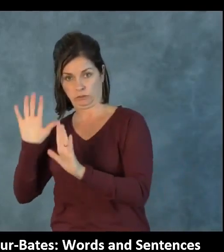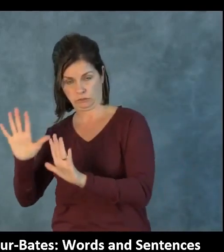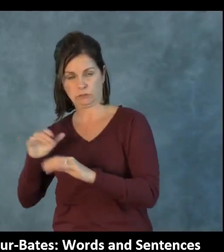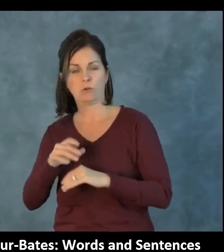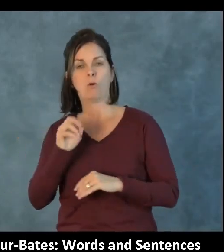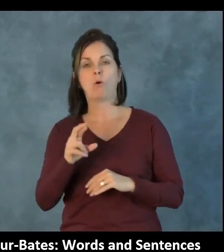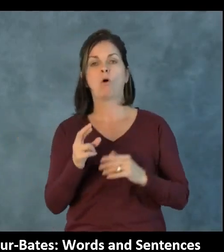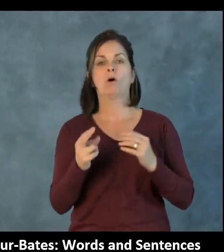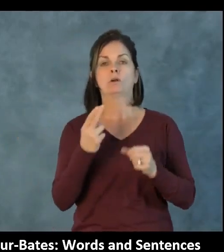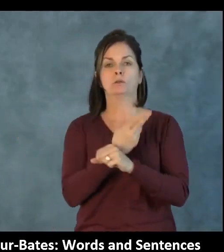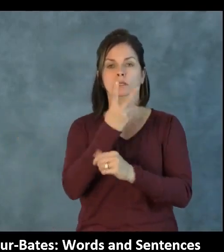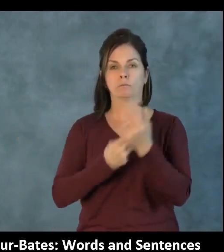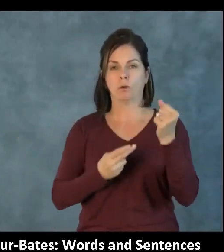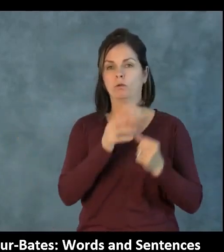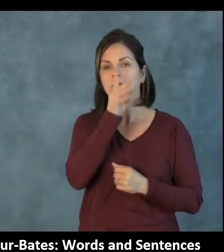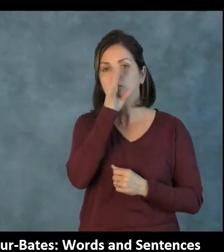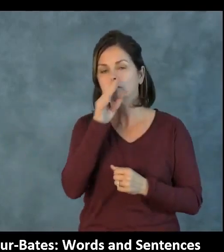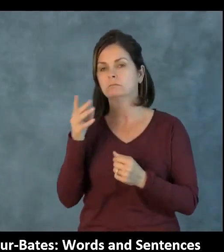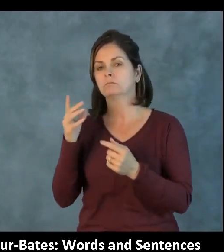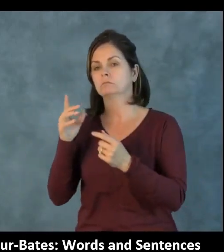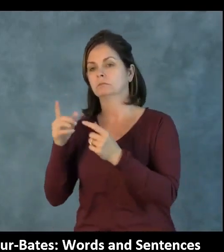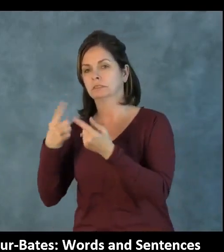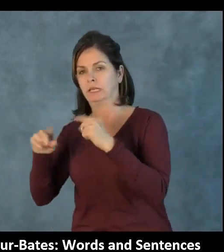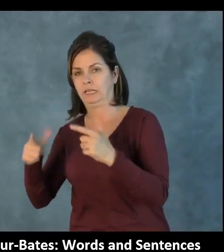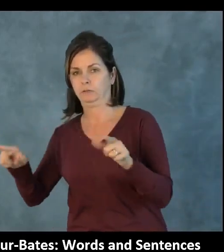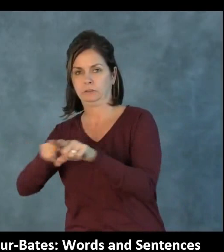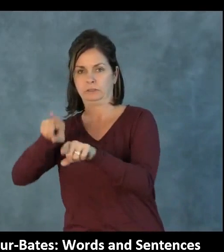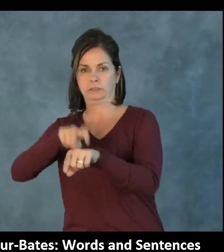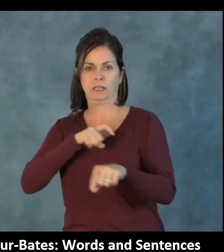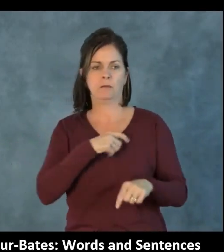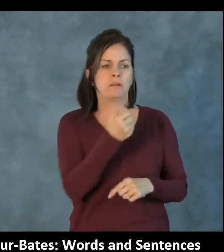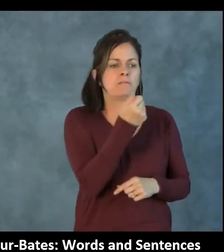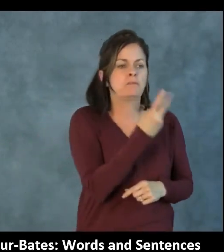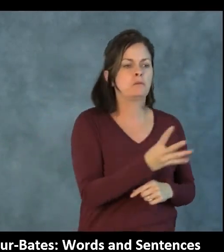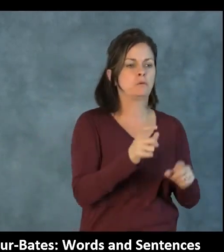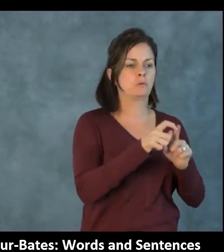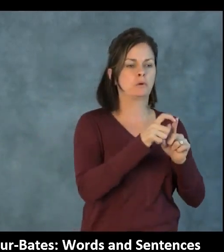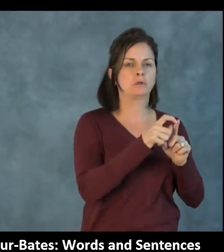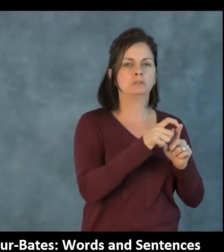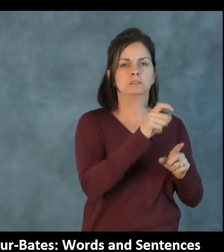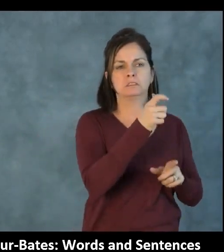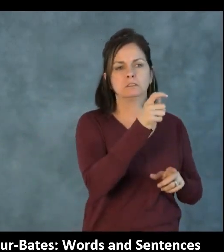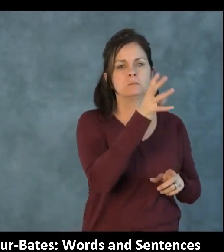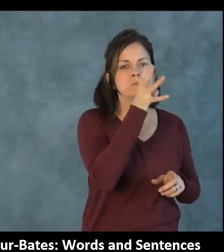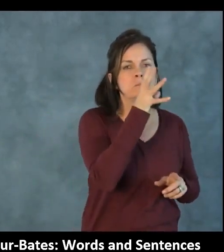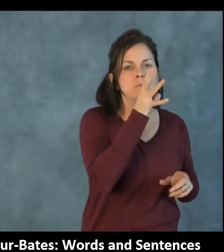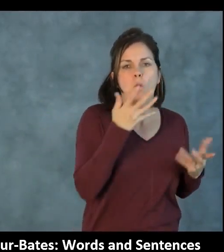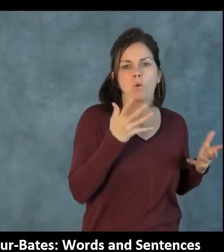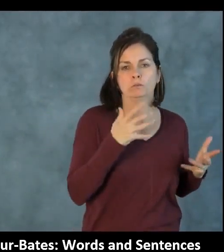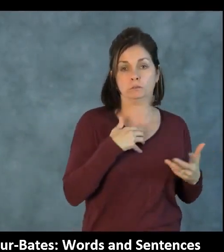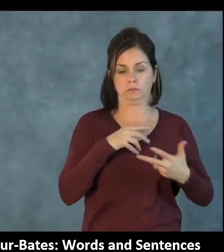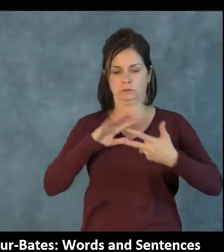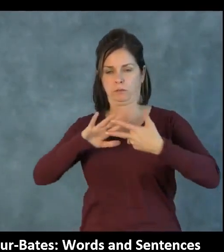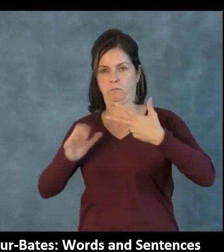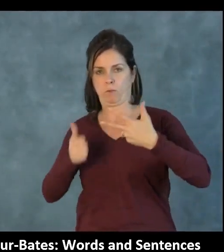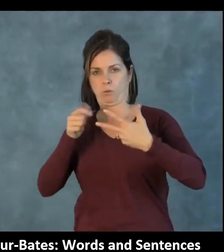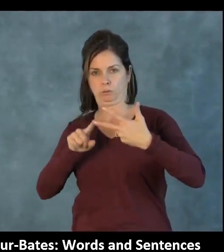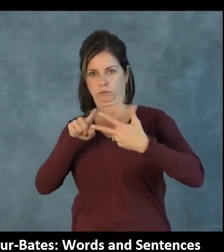with just a handful of words being spoken only. But the majority of his words, he's using